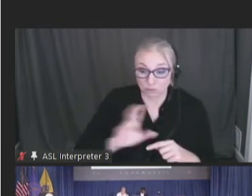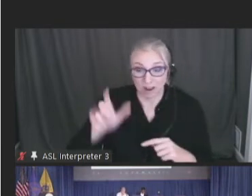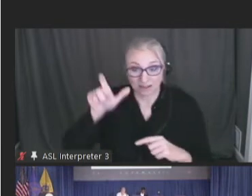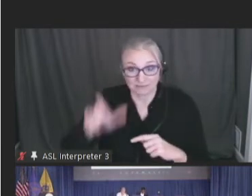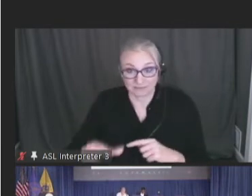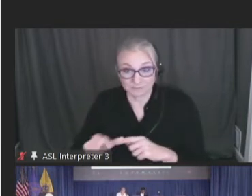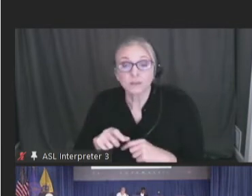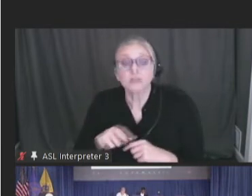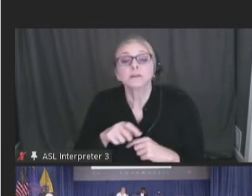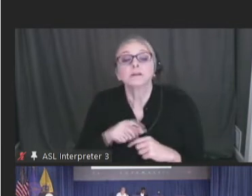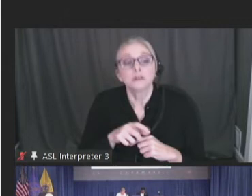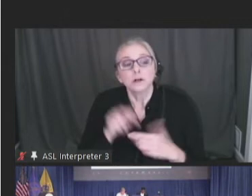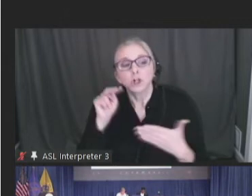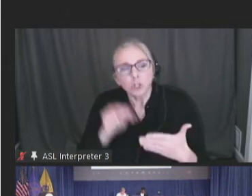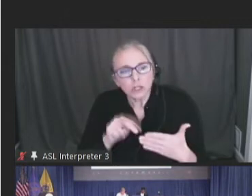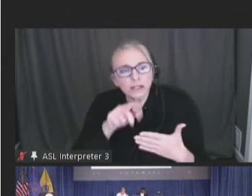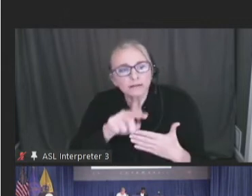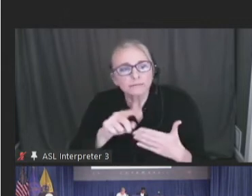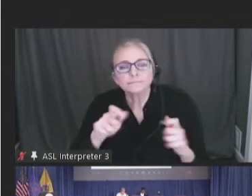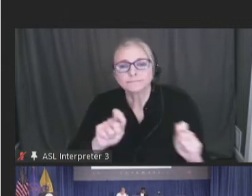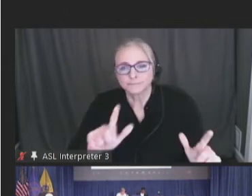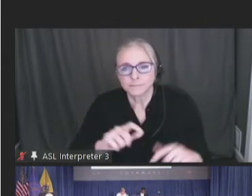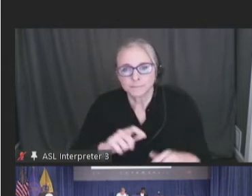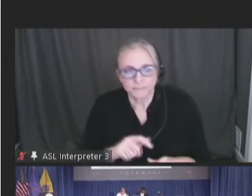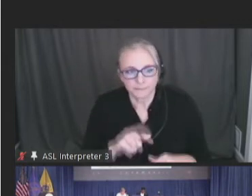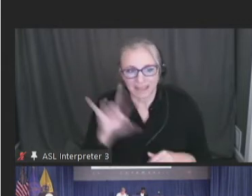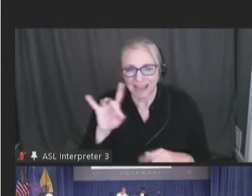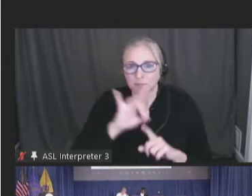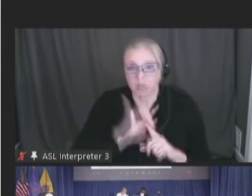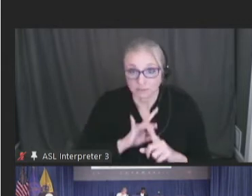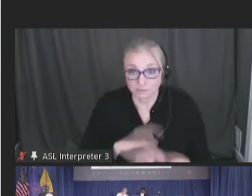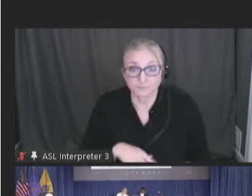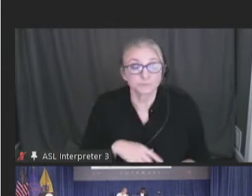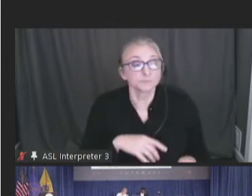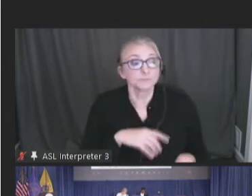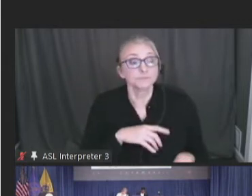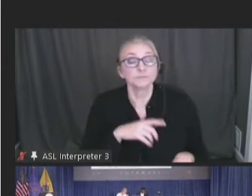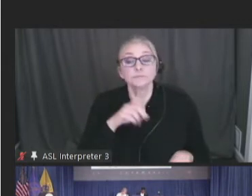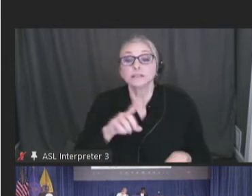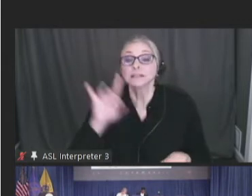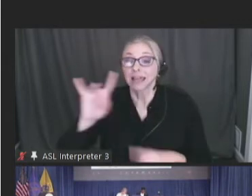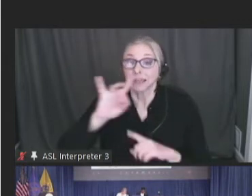Now, let's look at the next slide, eight months. Now, at eight months,